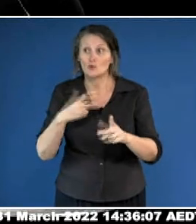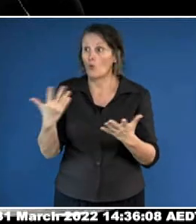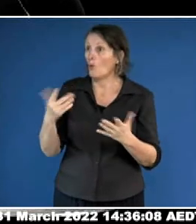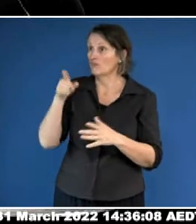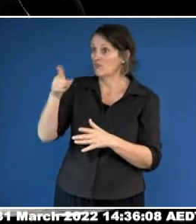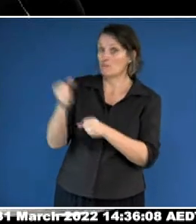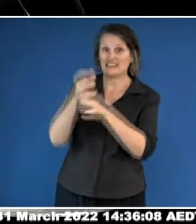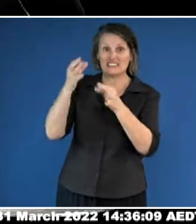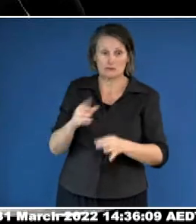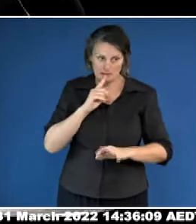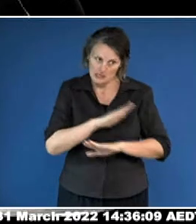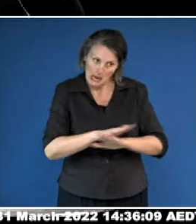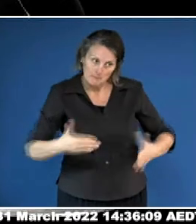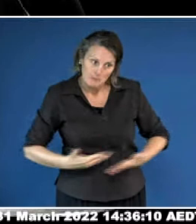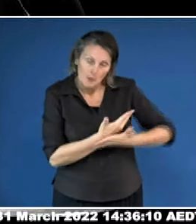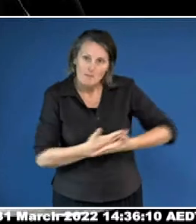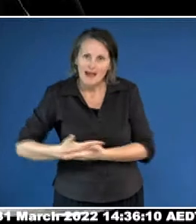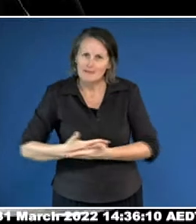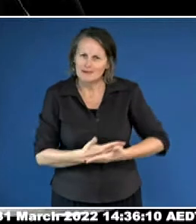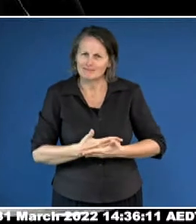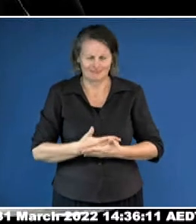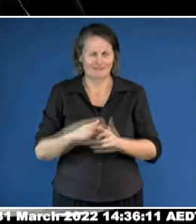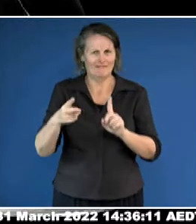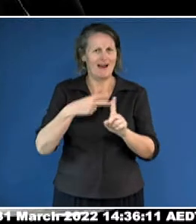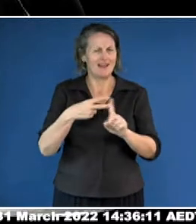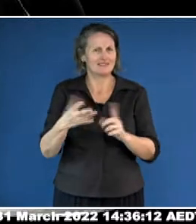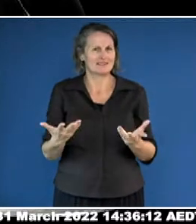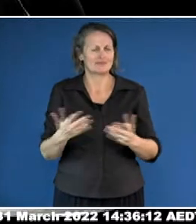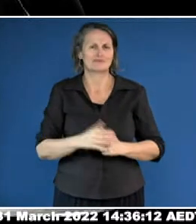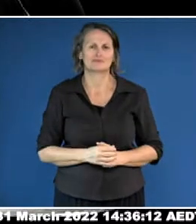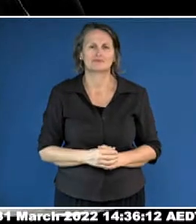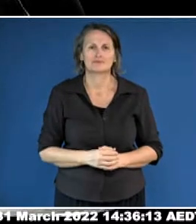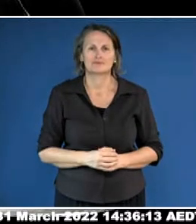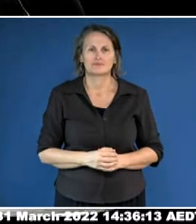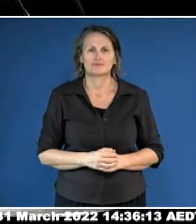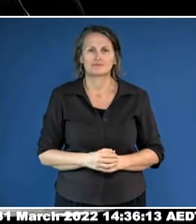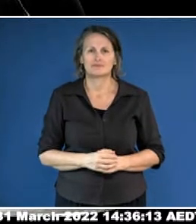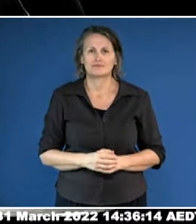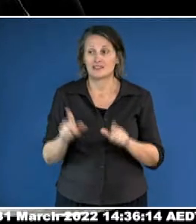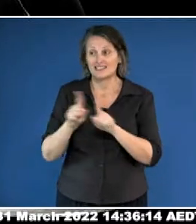Also like Mali said, in addition to the gender drivers of gender inequality and